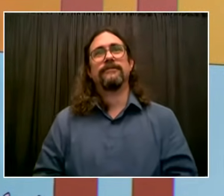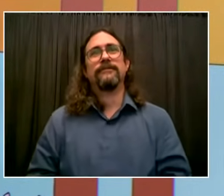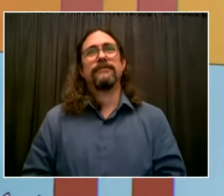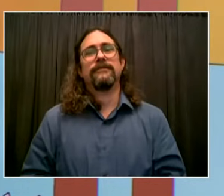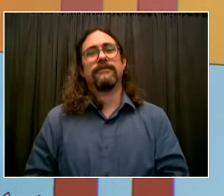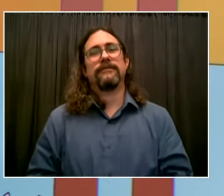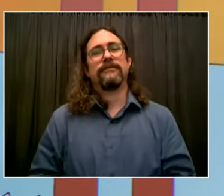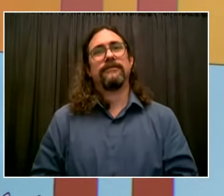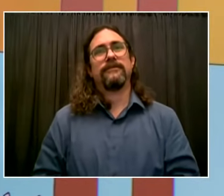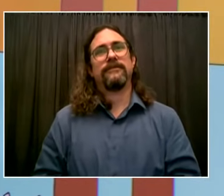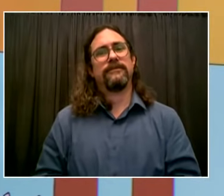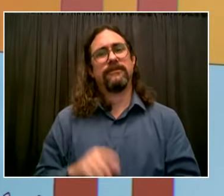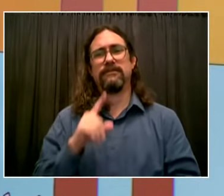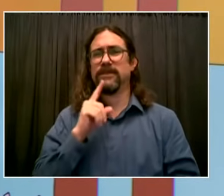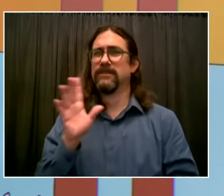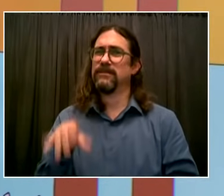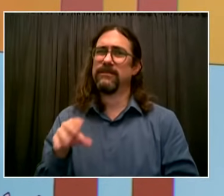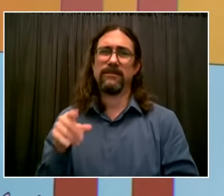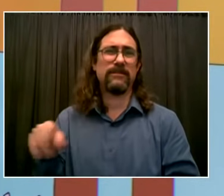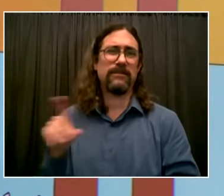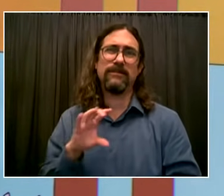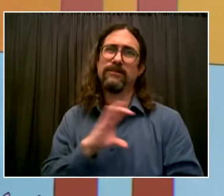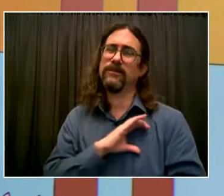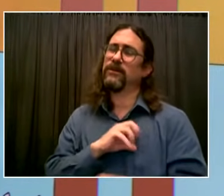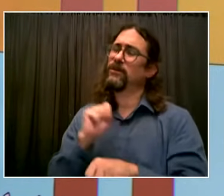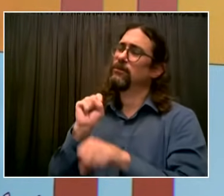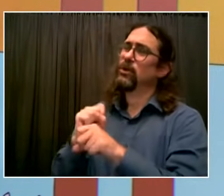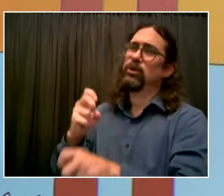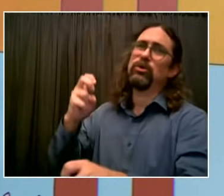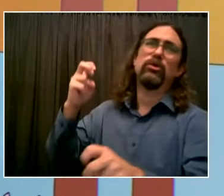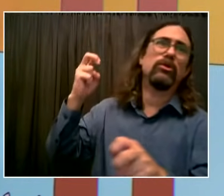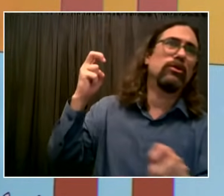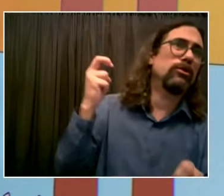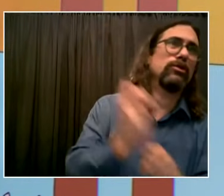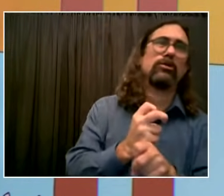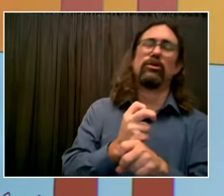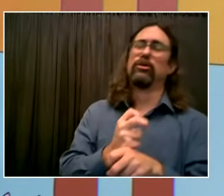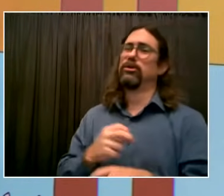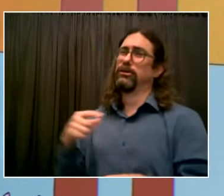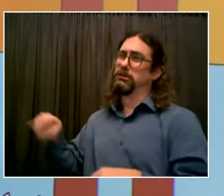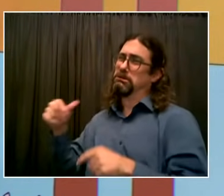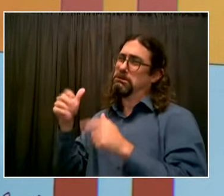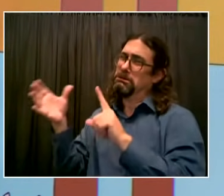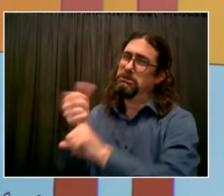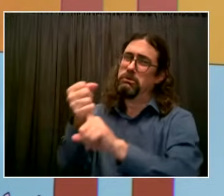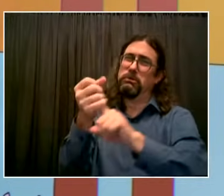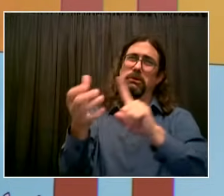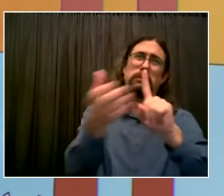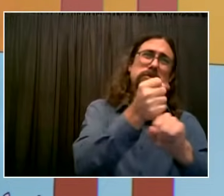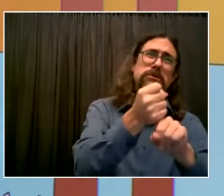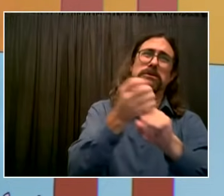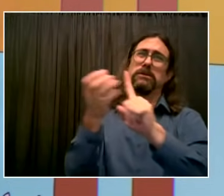WE ARE FOCUSED ON PUBLIC SAFETY. WORKING NONSTOP TO KEEP US EVEN